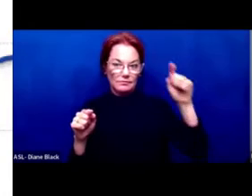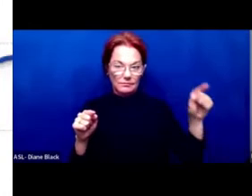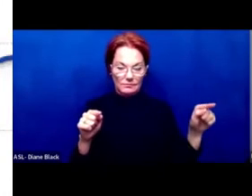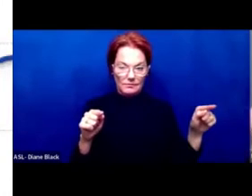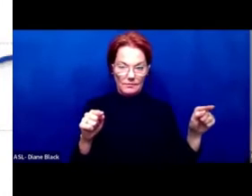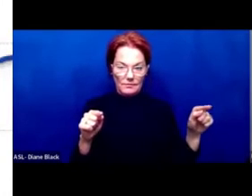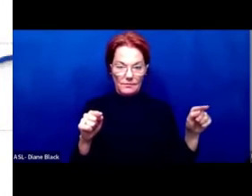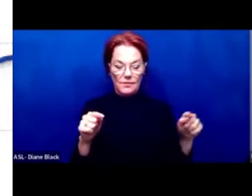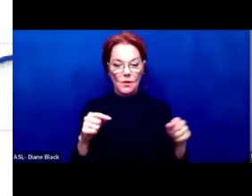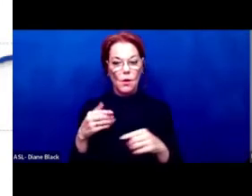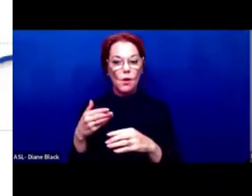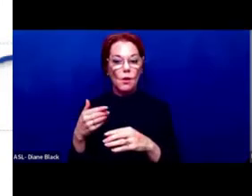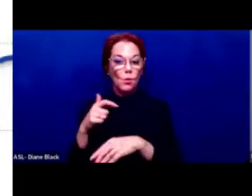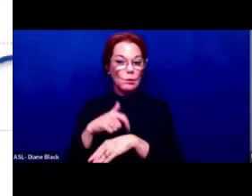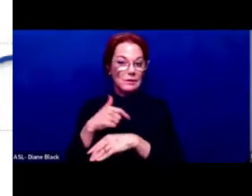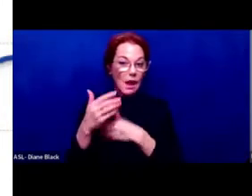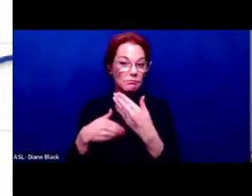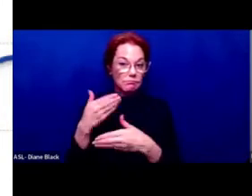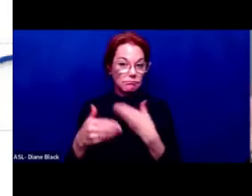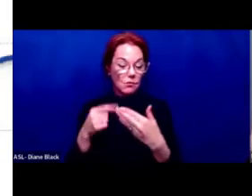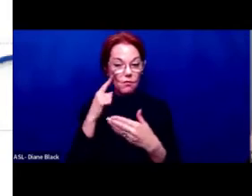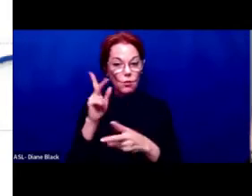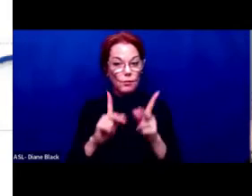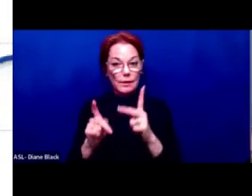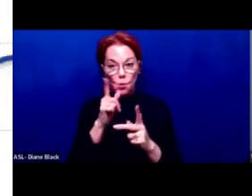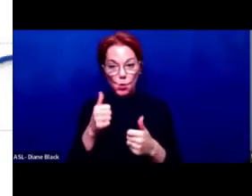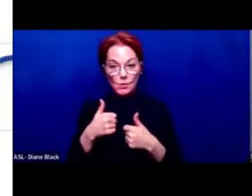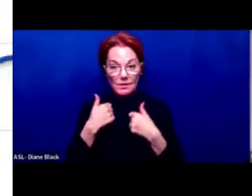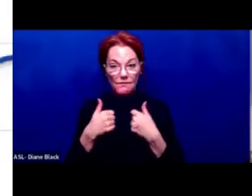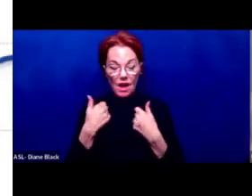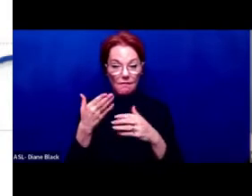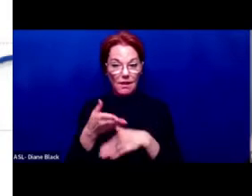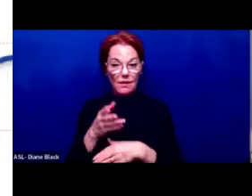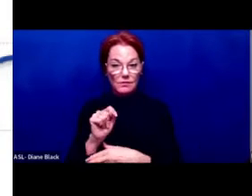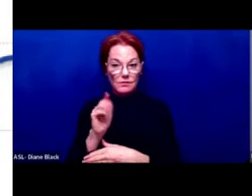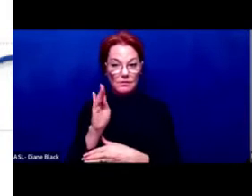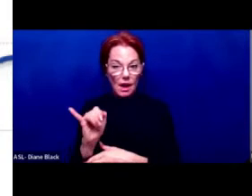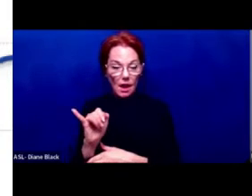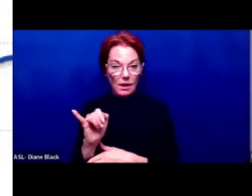time, for those that do survive, they they're able to about 80%,